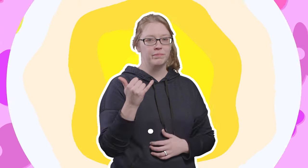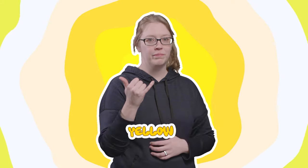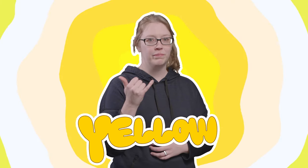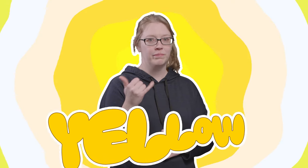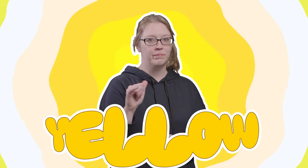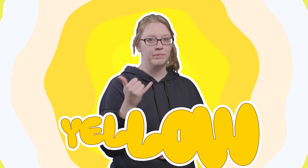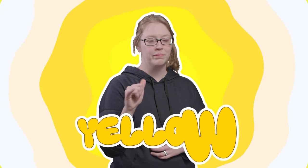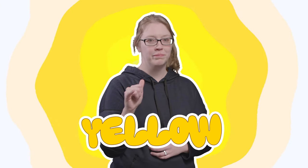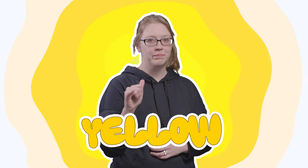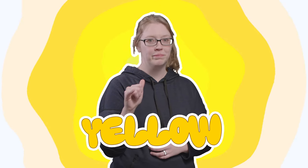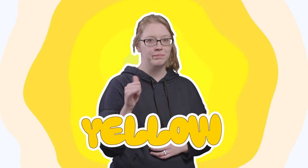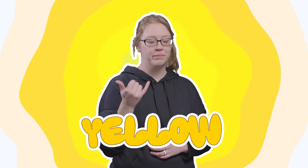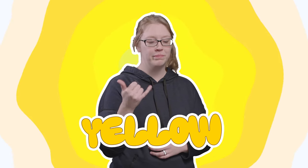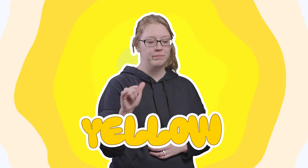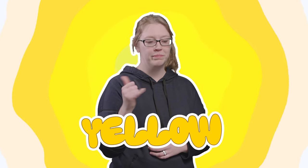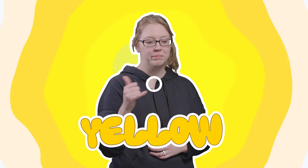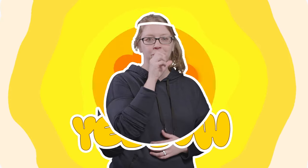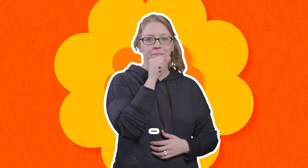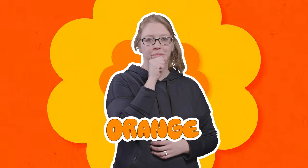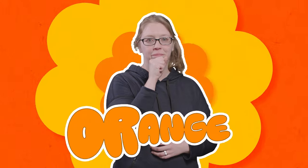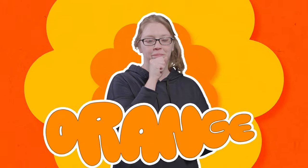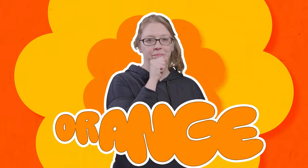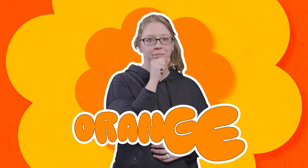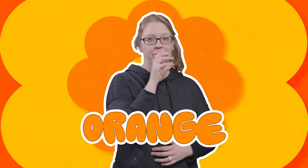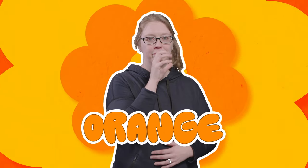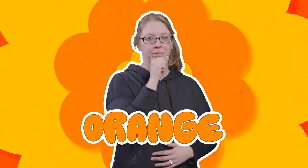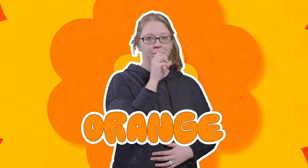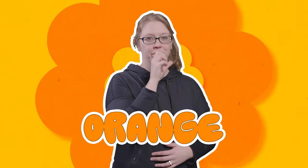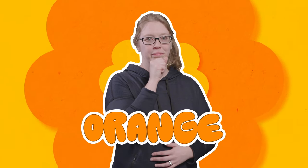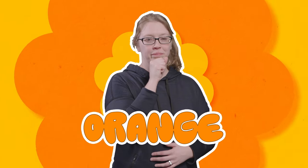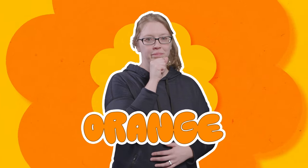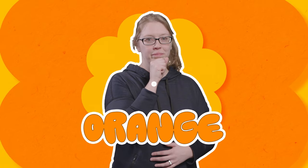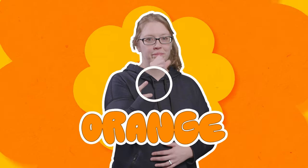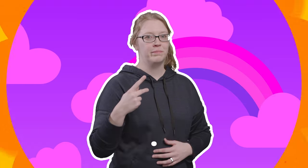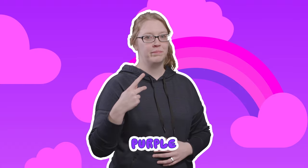Yellow Orange